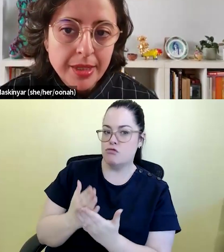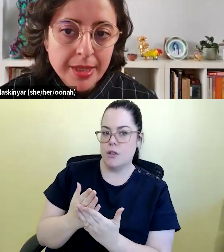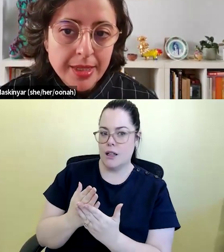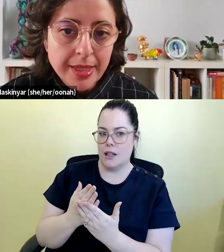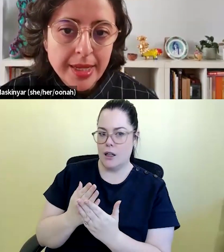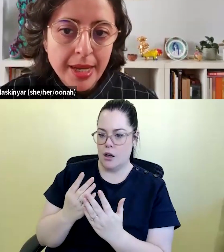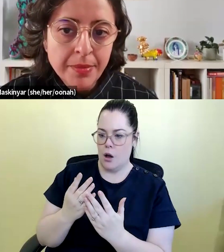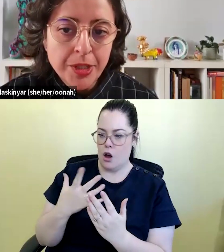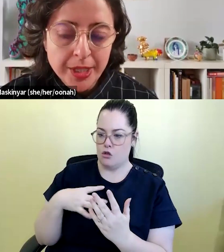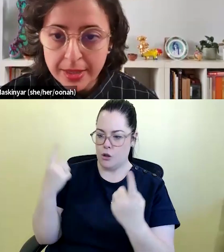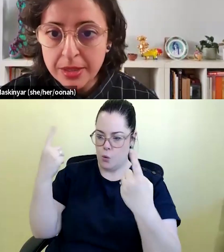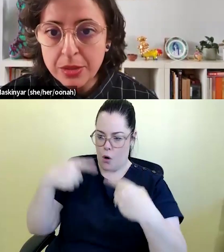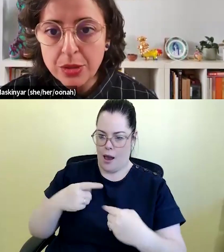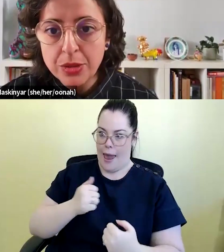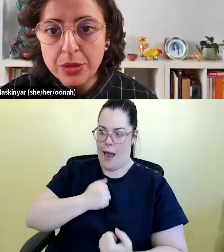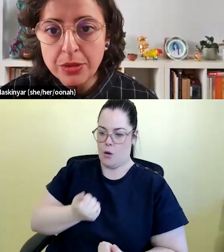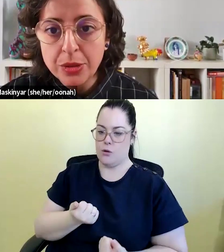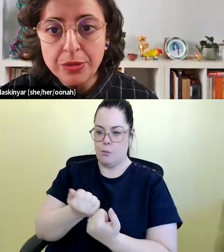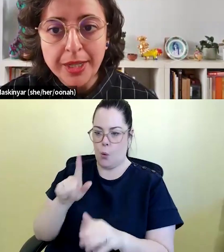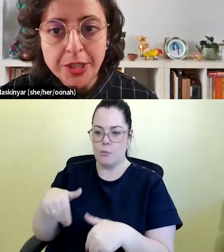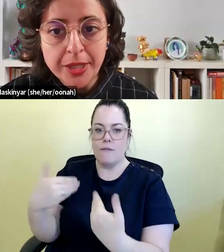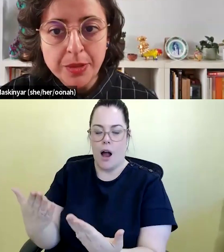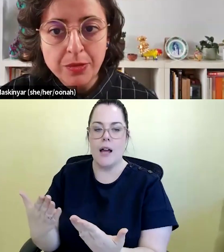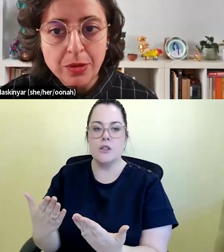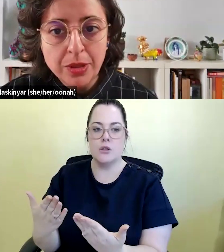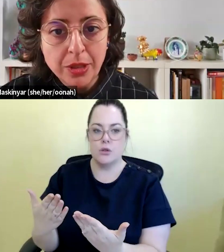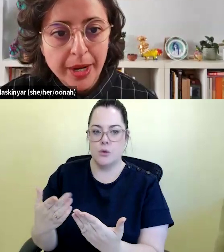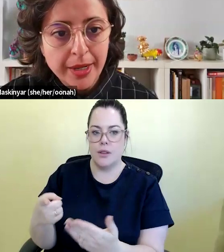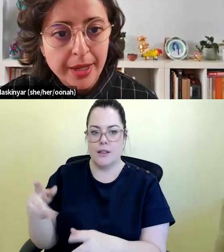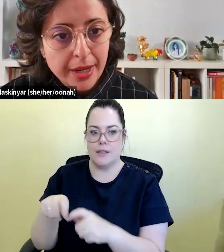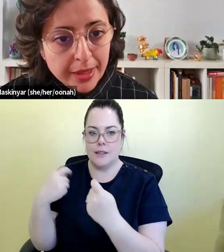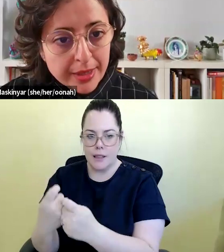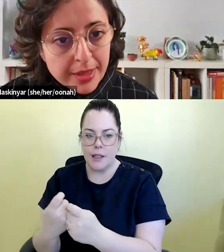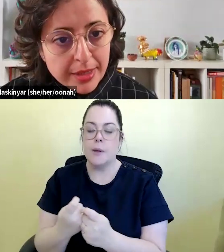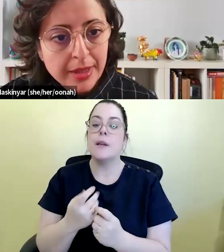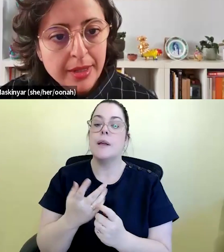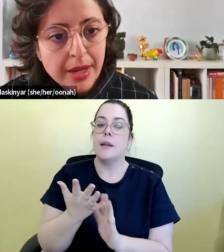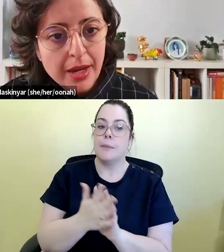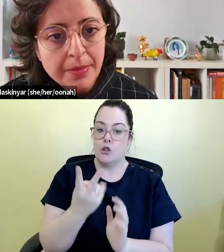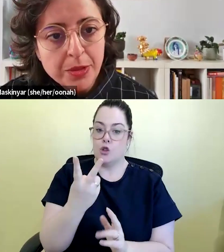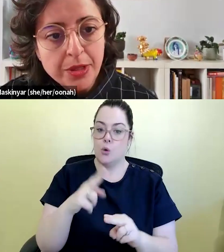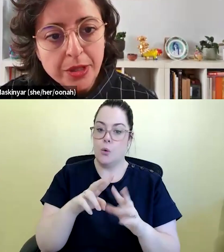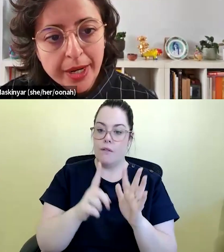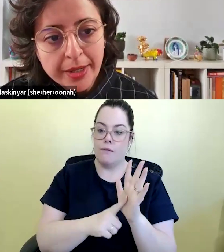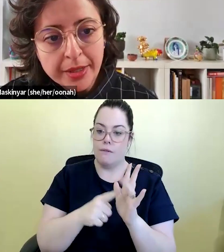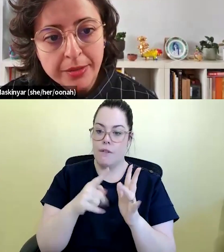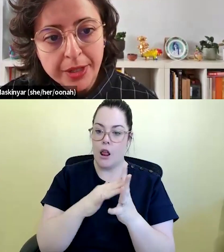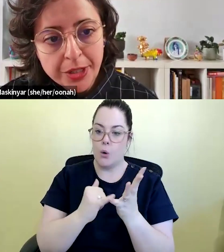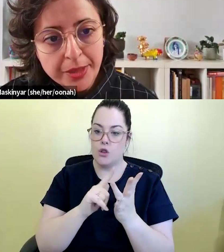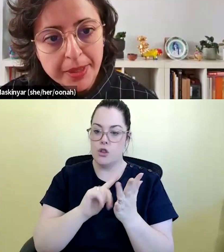the artistic team, which is two fellowships for the curator and artist. So the curator fellowship